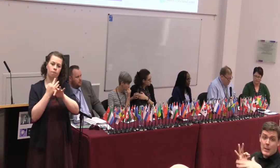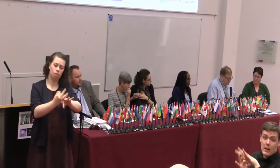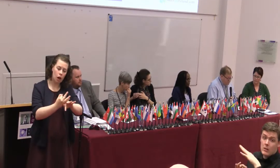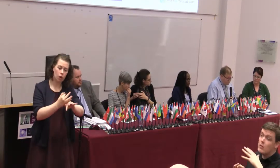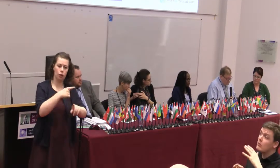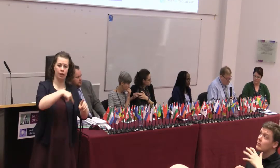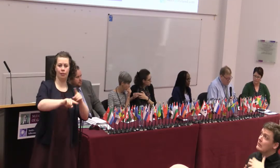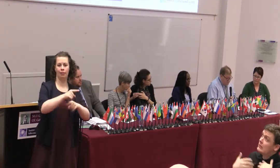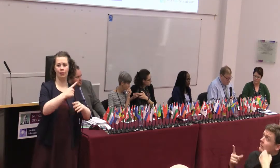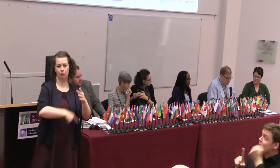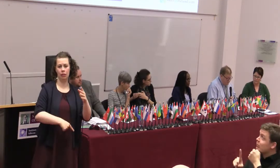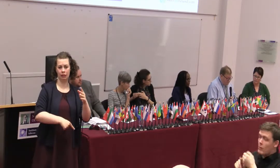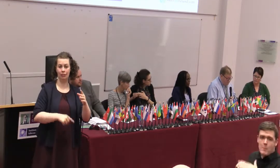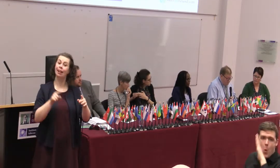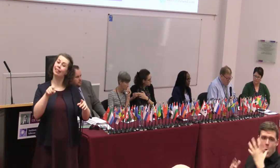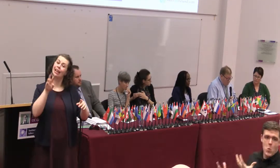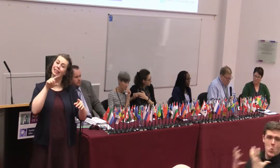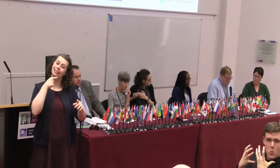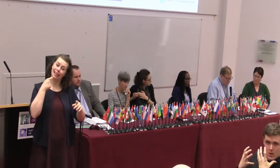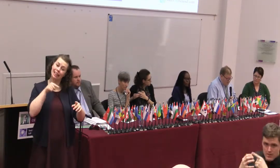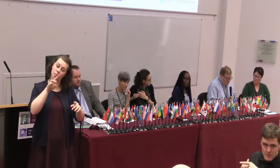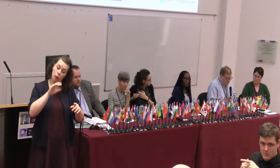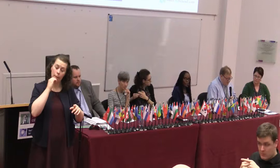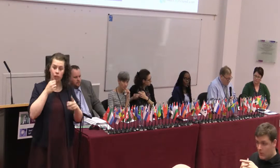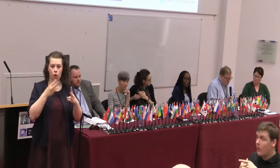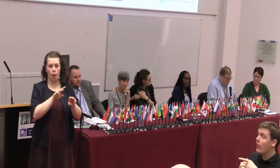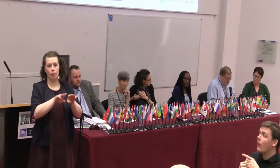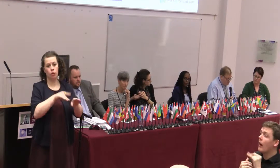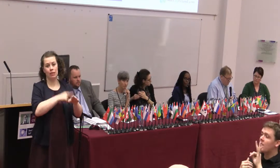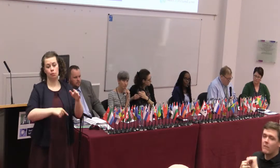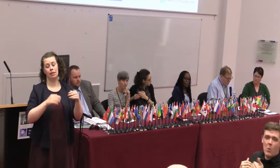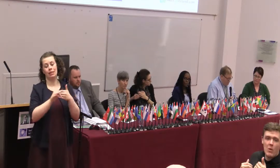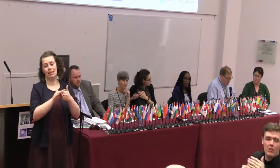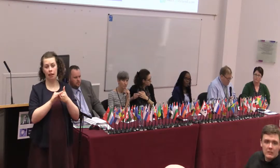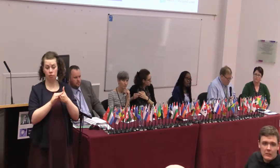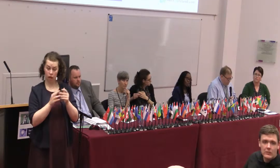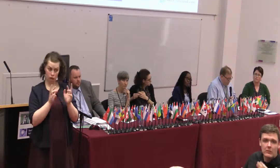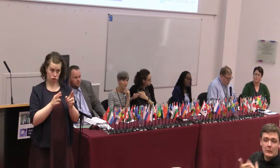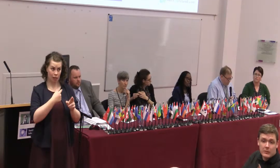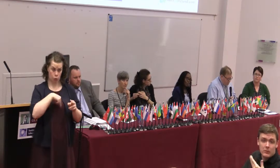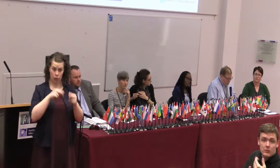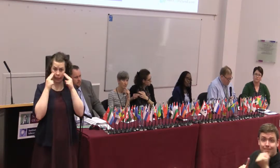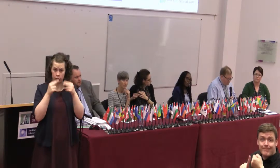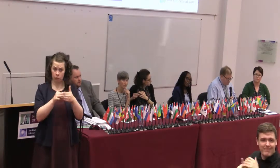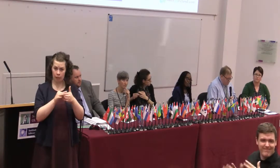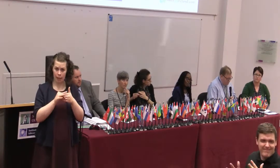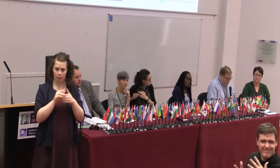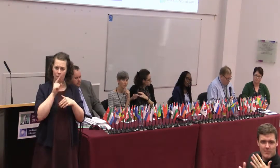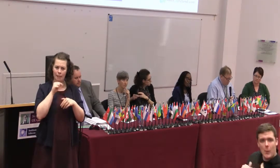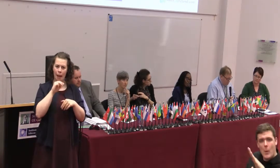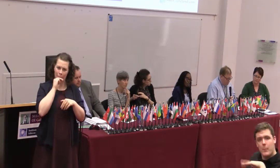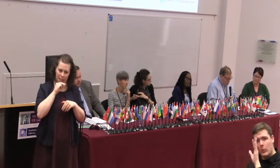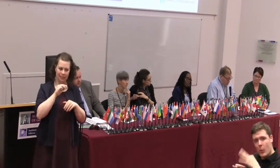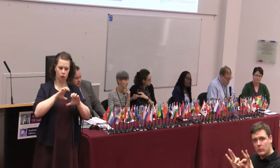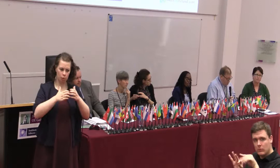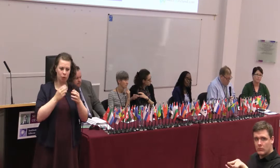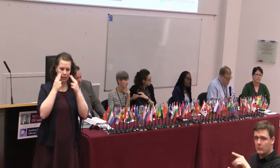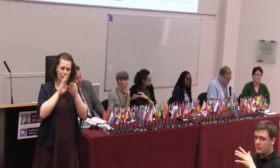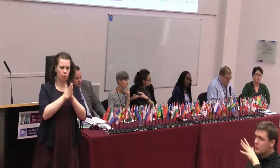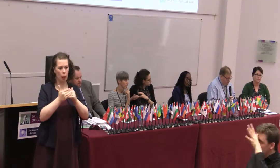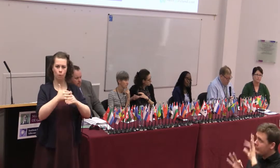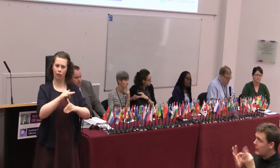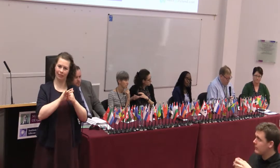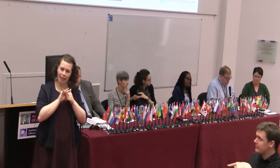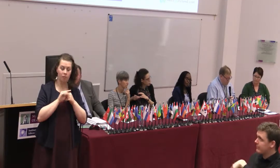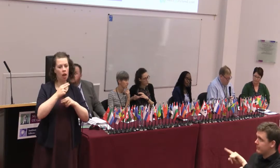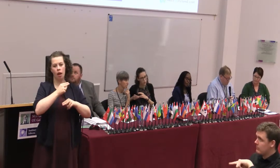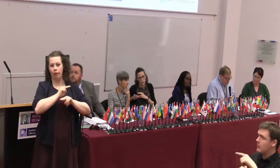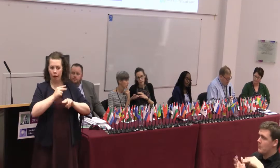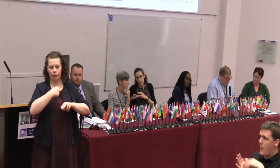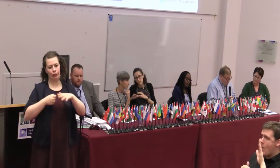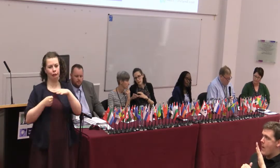Yes, we need to be safe – to make the community safer, not keep a separate.